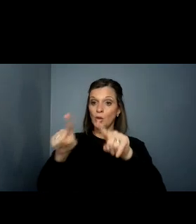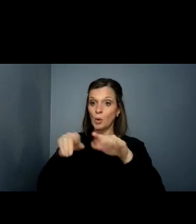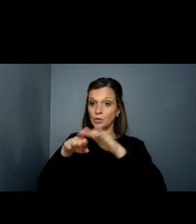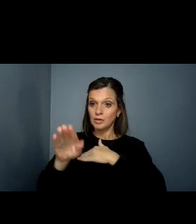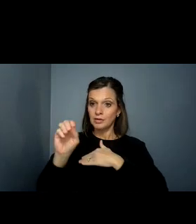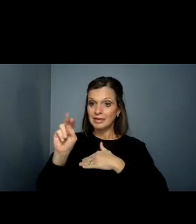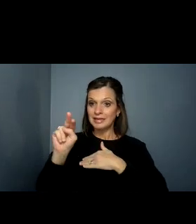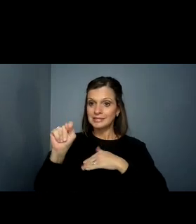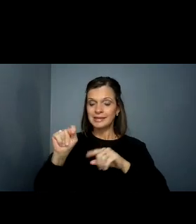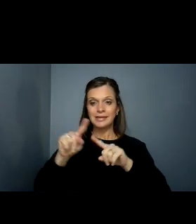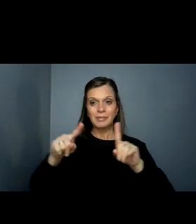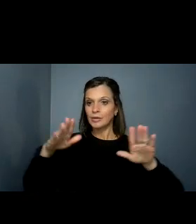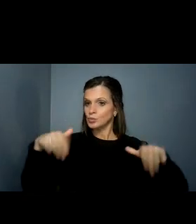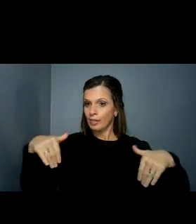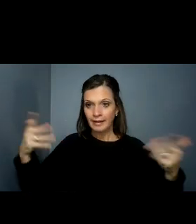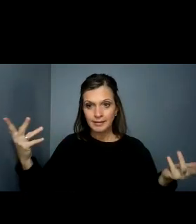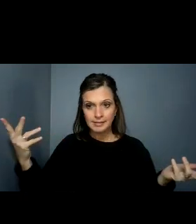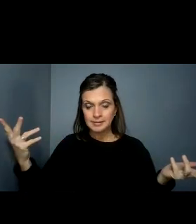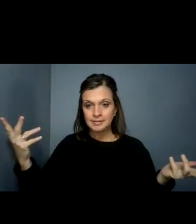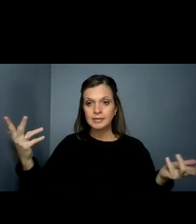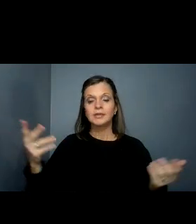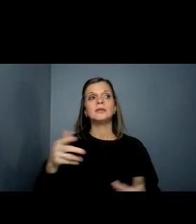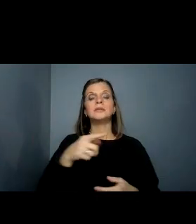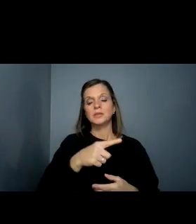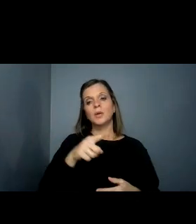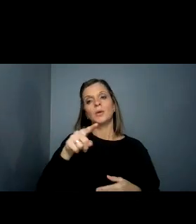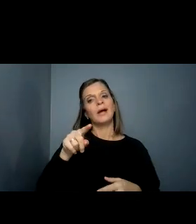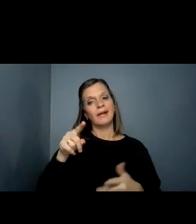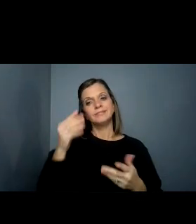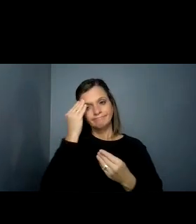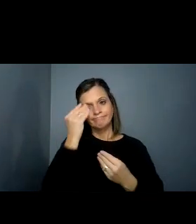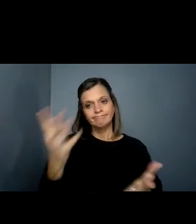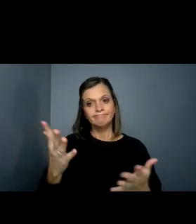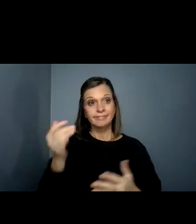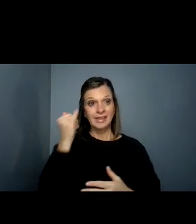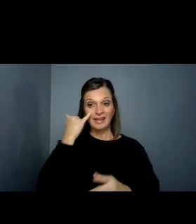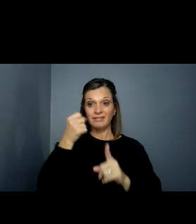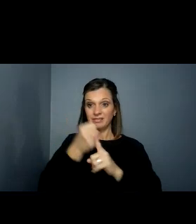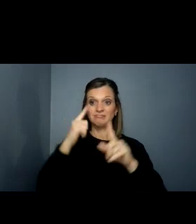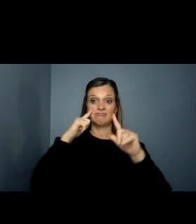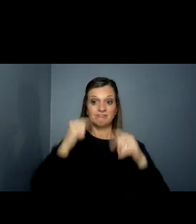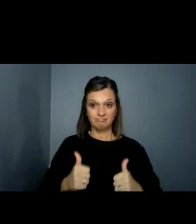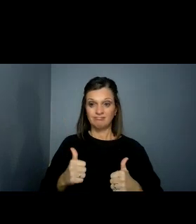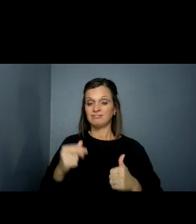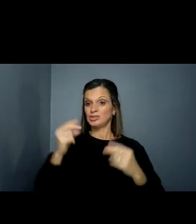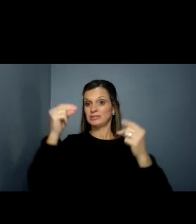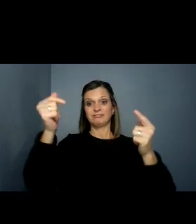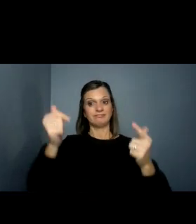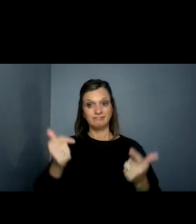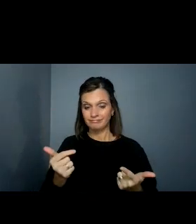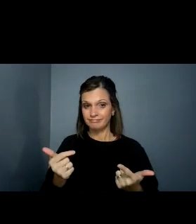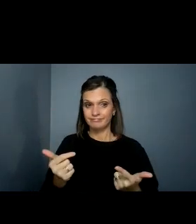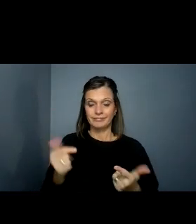So I'm saying always get to the specialist if that ever happens. 'Cause you know the you can't expect the GPS to know that, you know that's. So is it? Right.